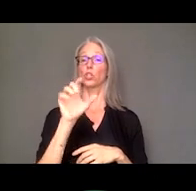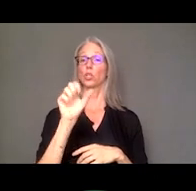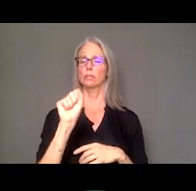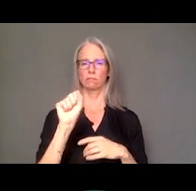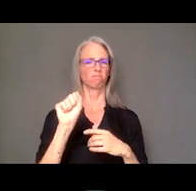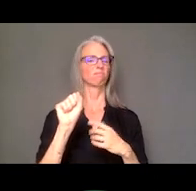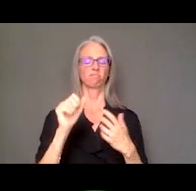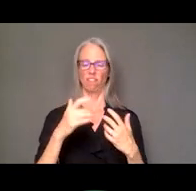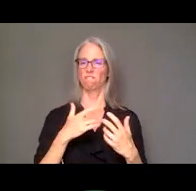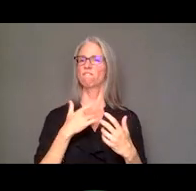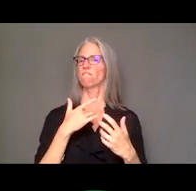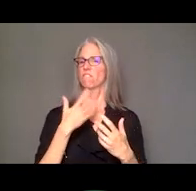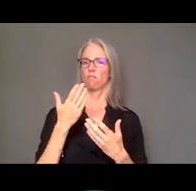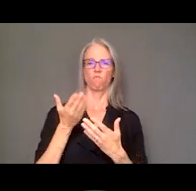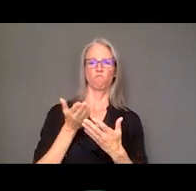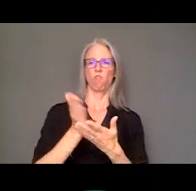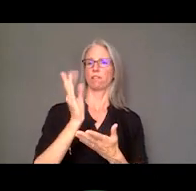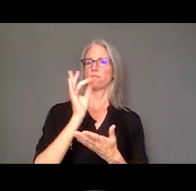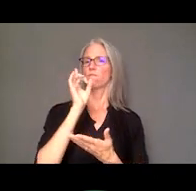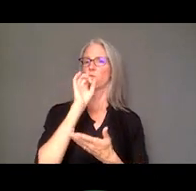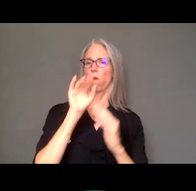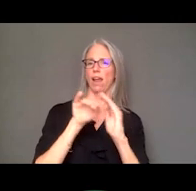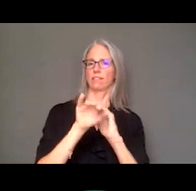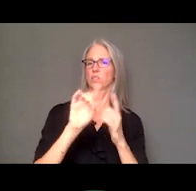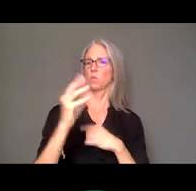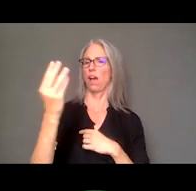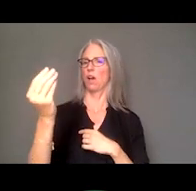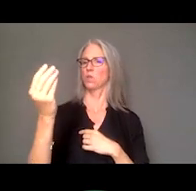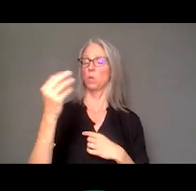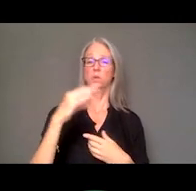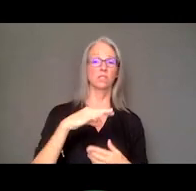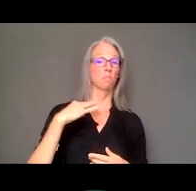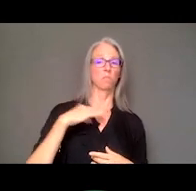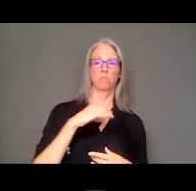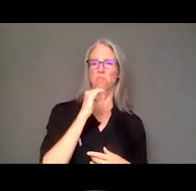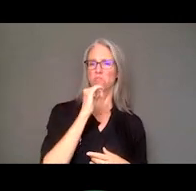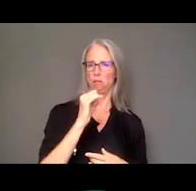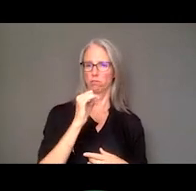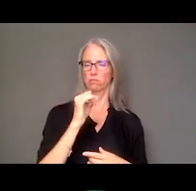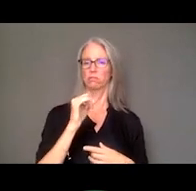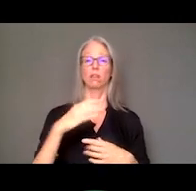Not a privilege. And it is our mission to bridge this accessibility gap.